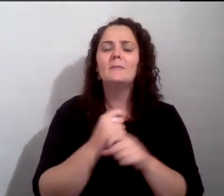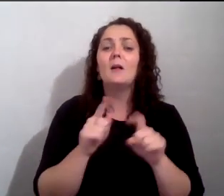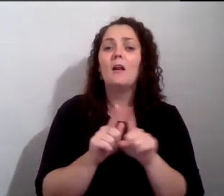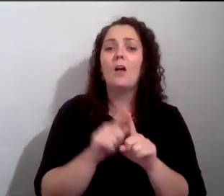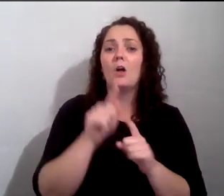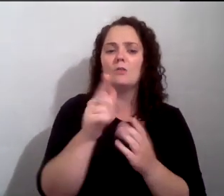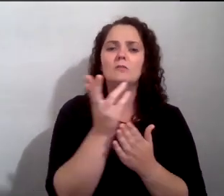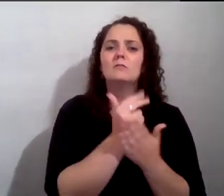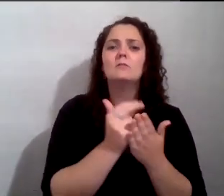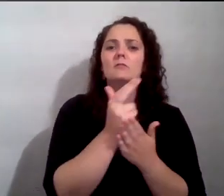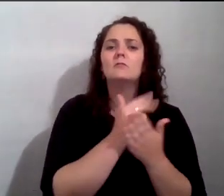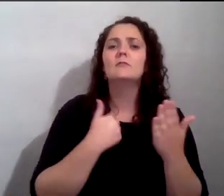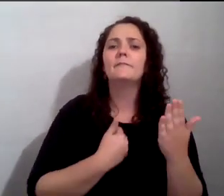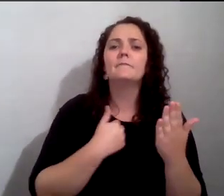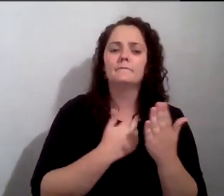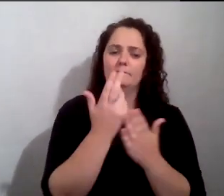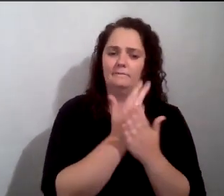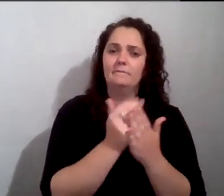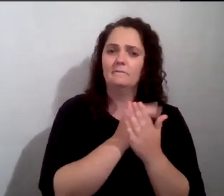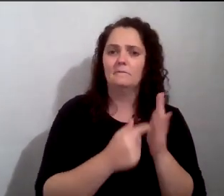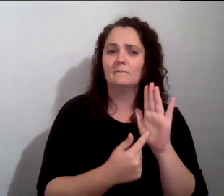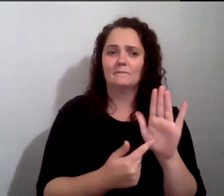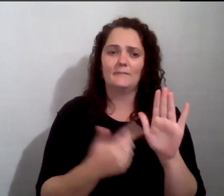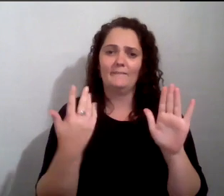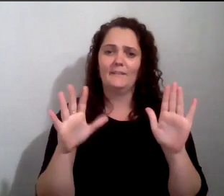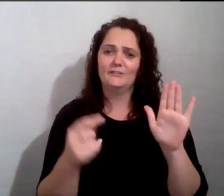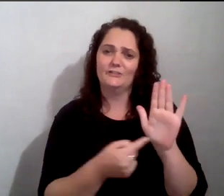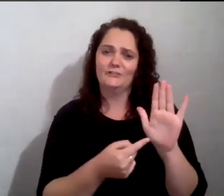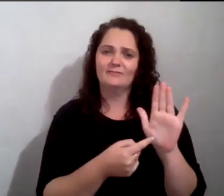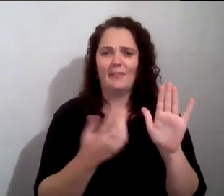presenting a sketch as a finished work, quite revolutionary